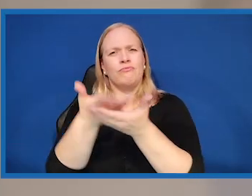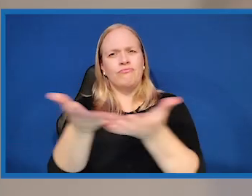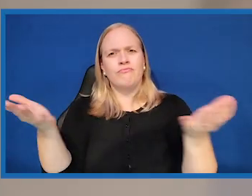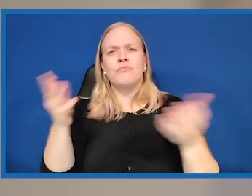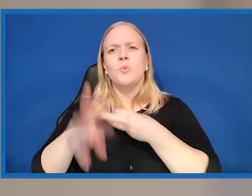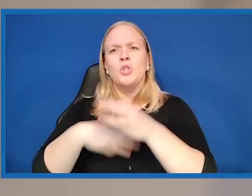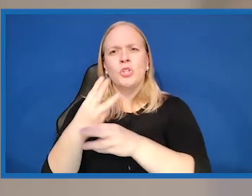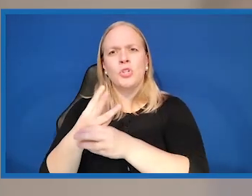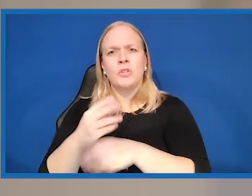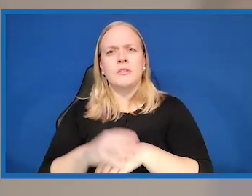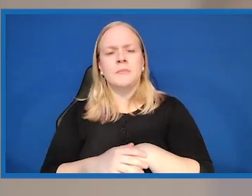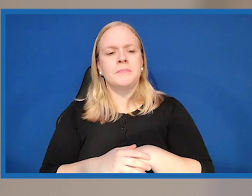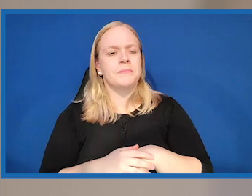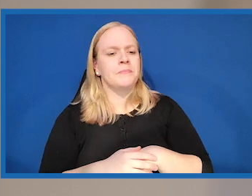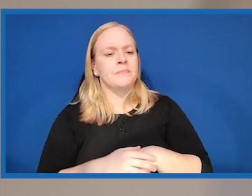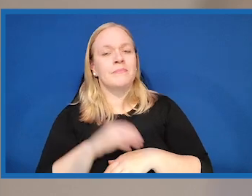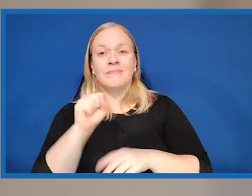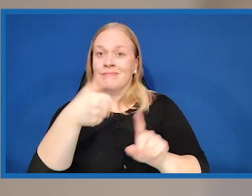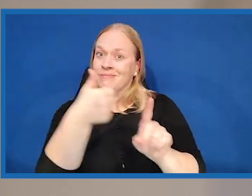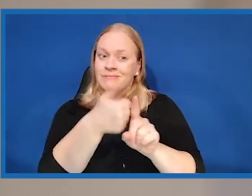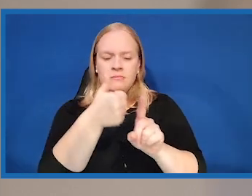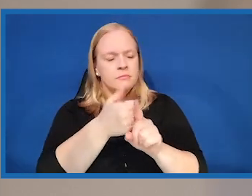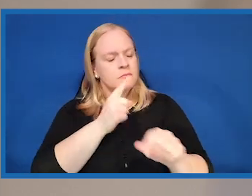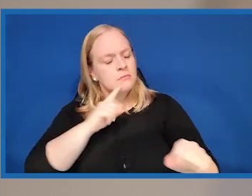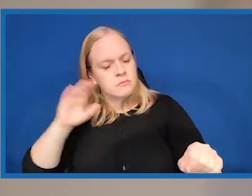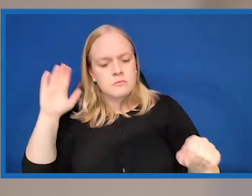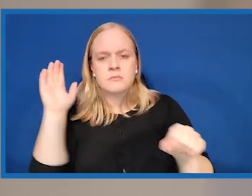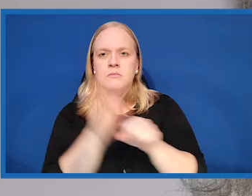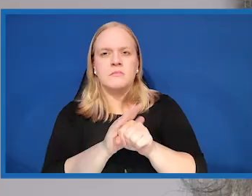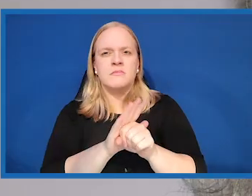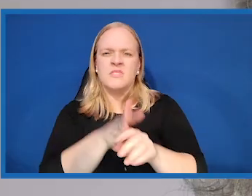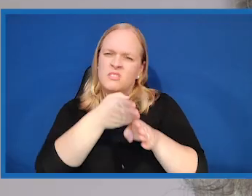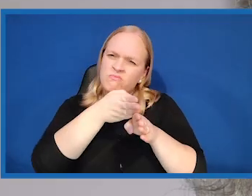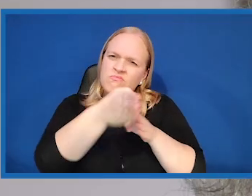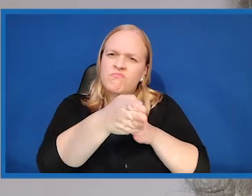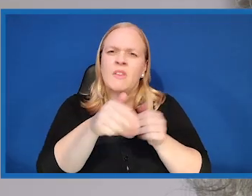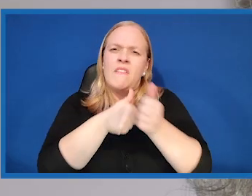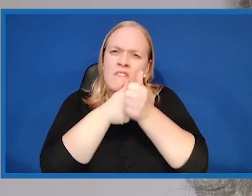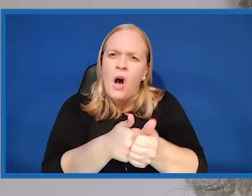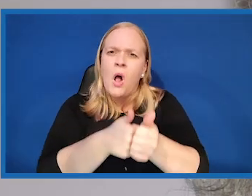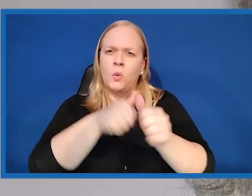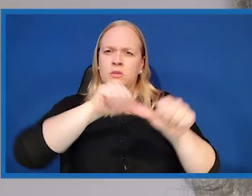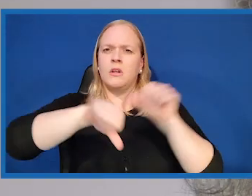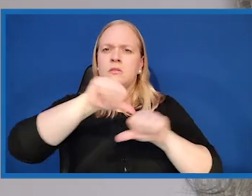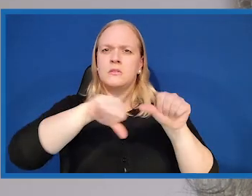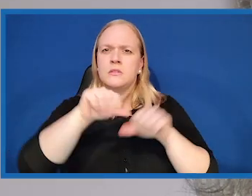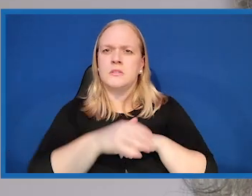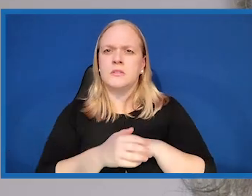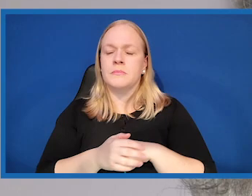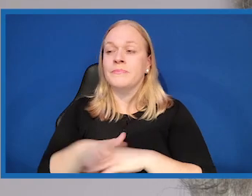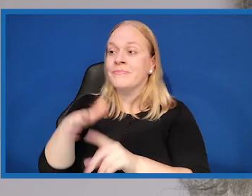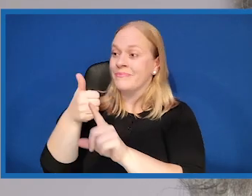COMMITTED TO DISPASSIONATELY FOLLOWING THE SCIENCE. HE HAD HIGH STANDARDS FOR HIMSELF, UH,